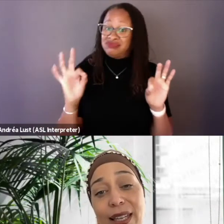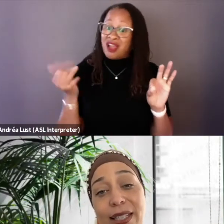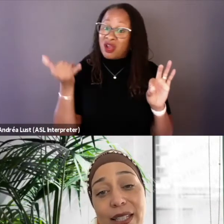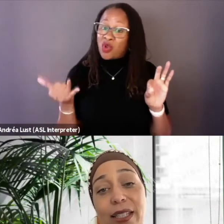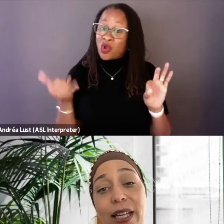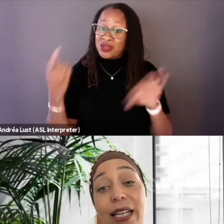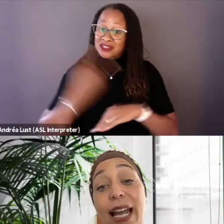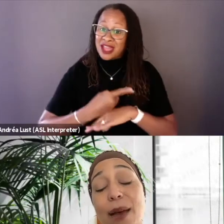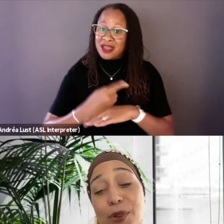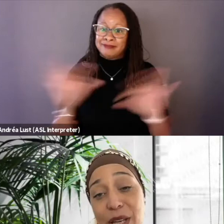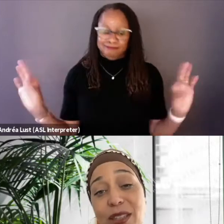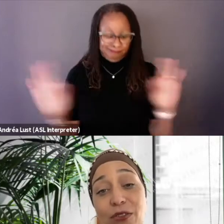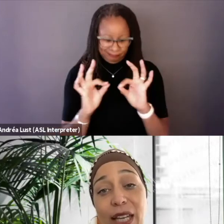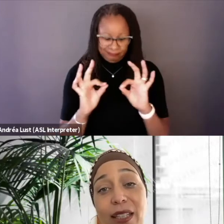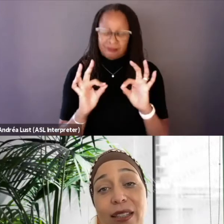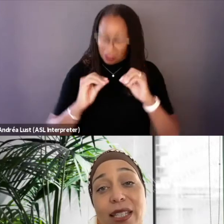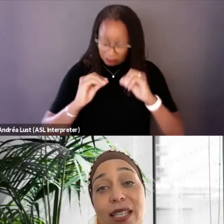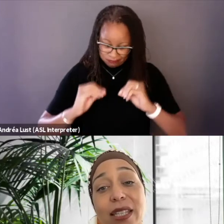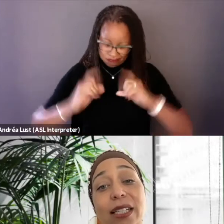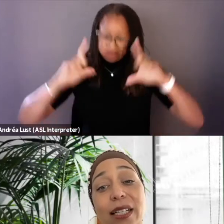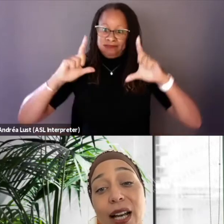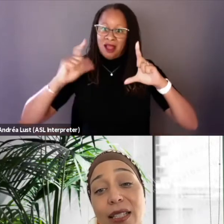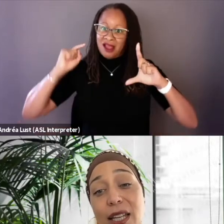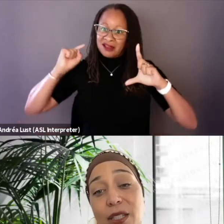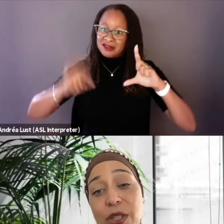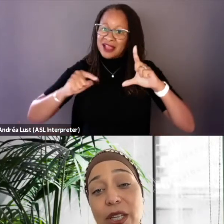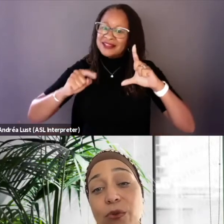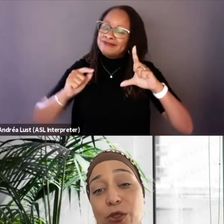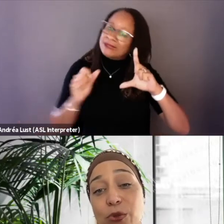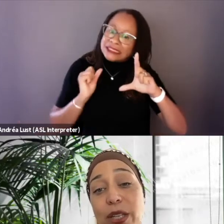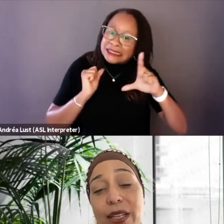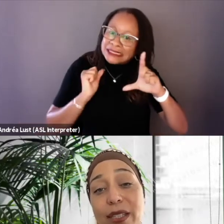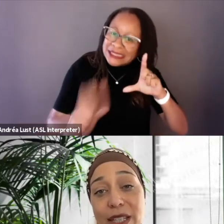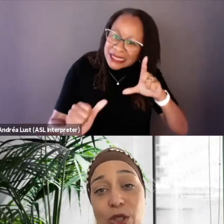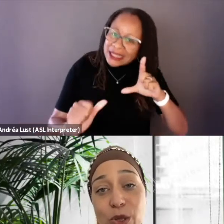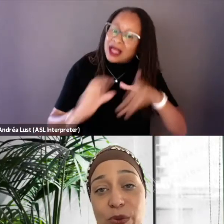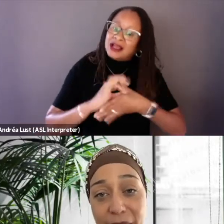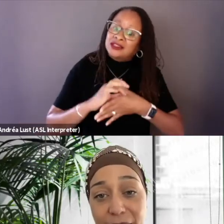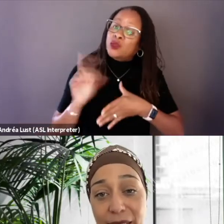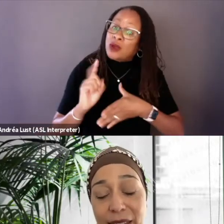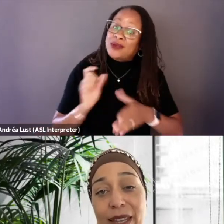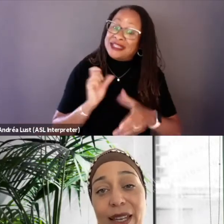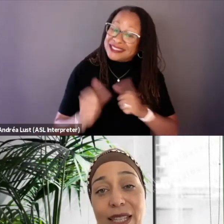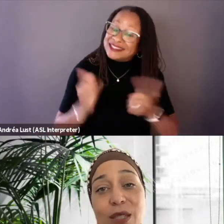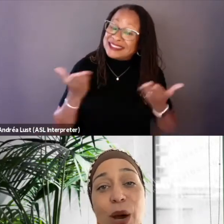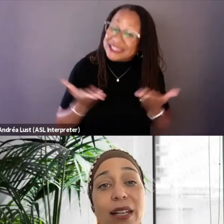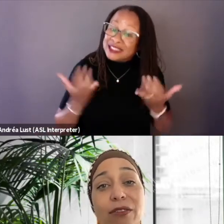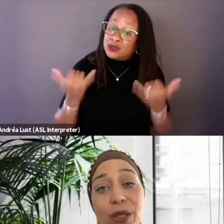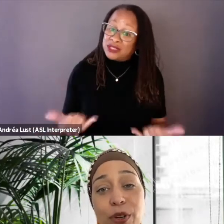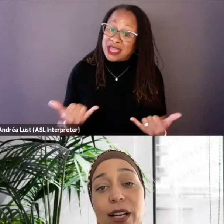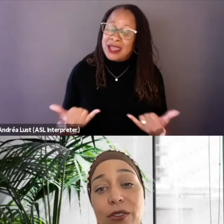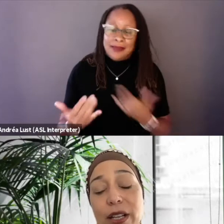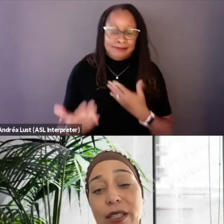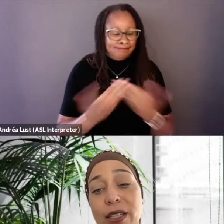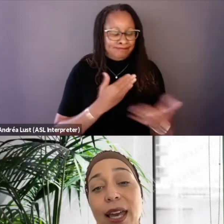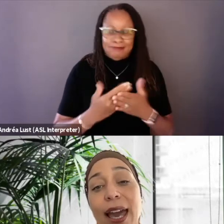and to elaborate the fact that this is still a context within which we exist today in spite of the progress.